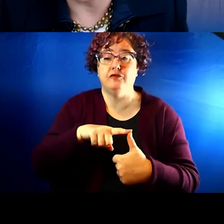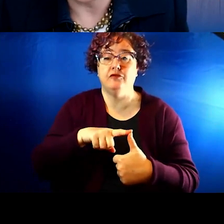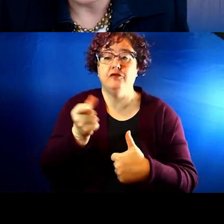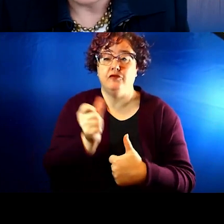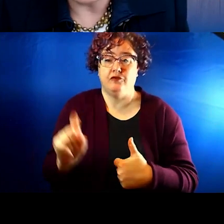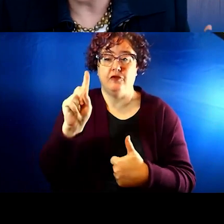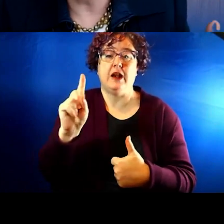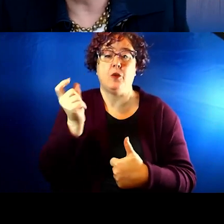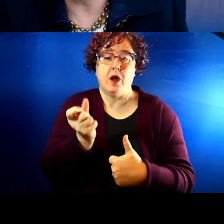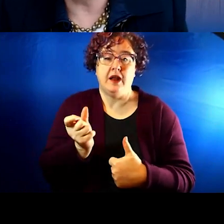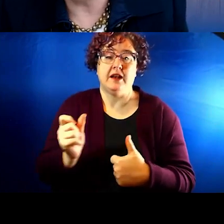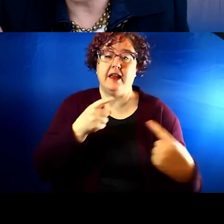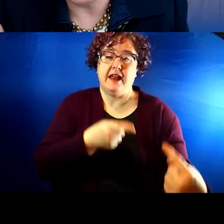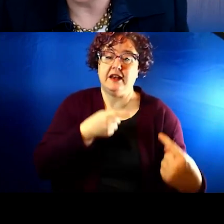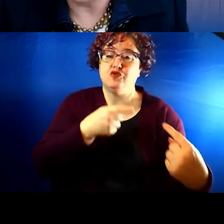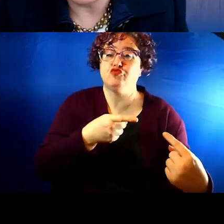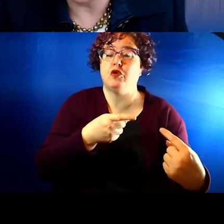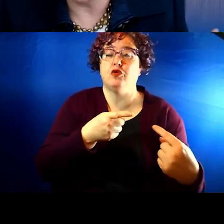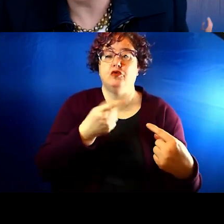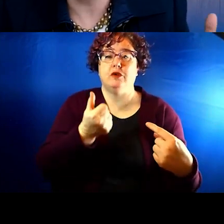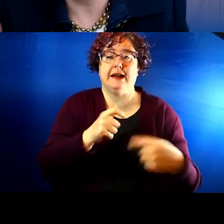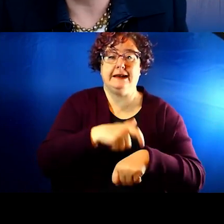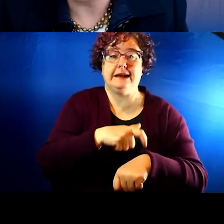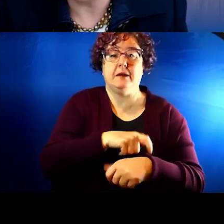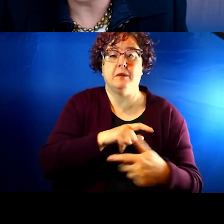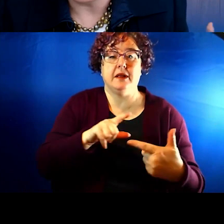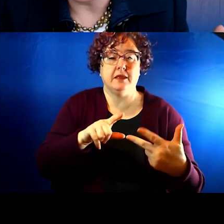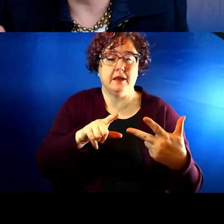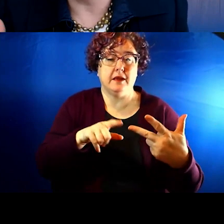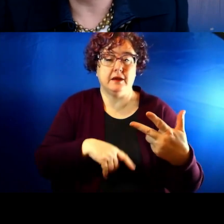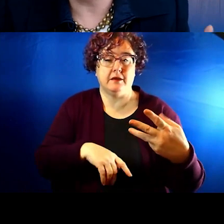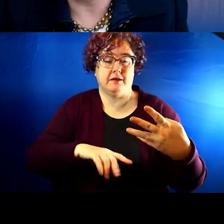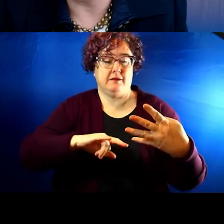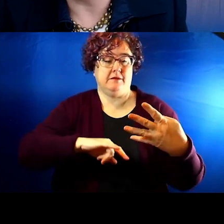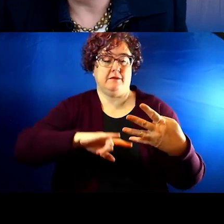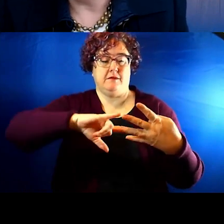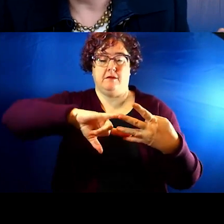AND THERE IS A SPLIT BETWEEN THE HOPE AND HERE TO HELP.